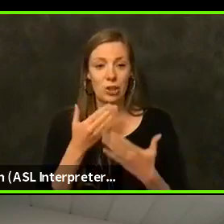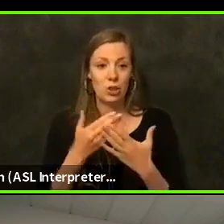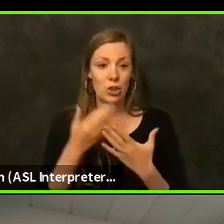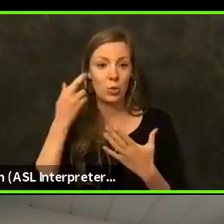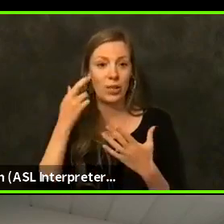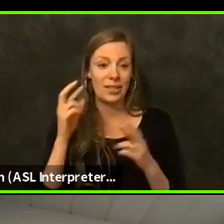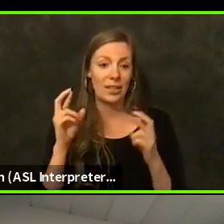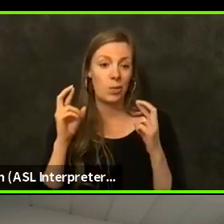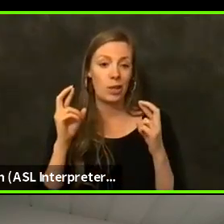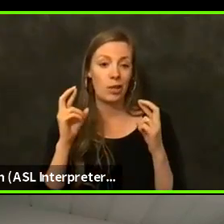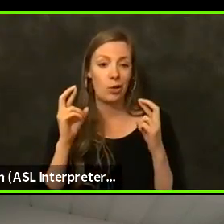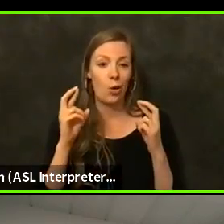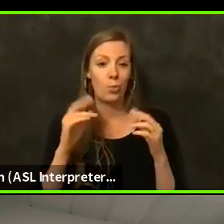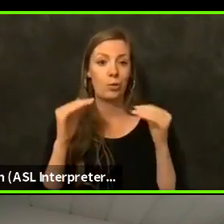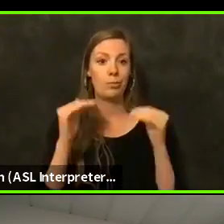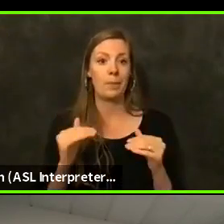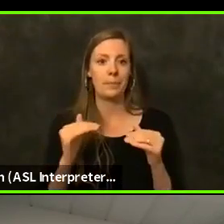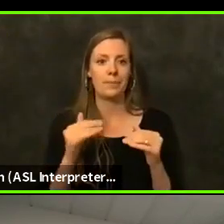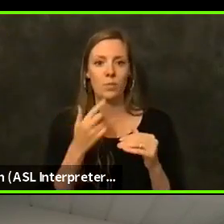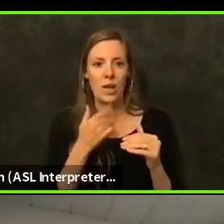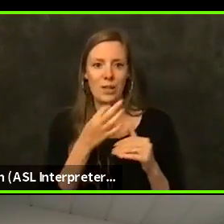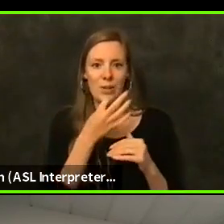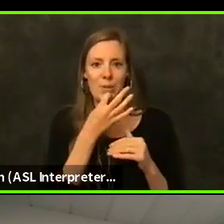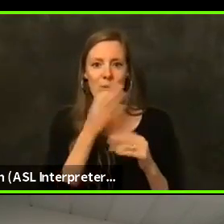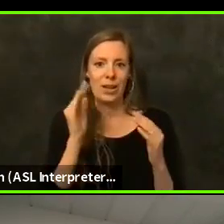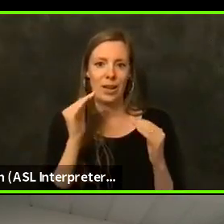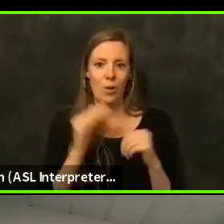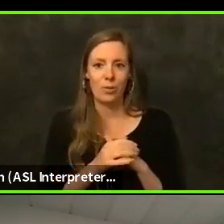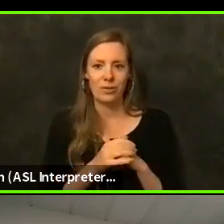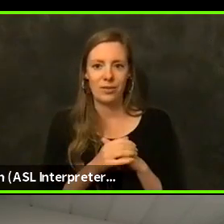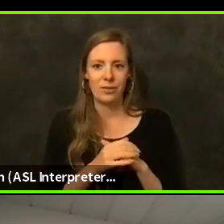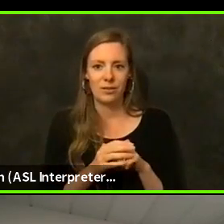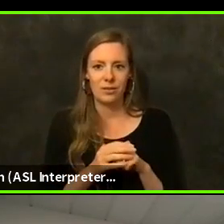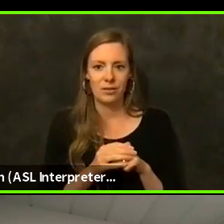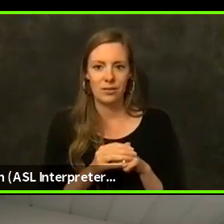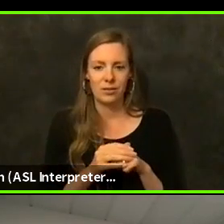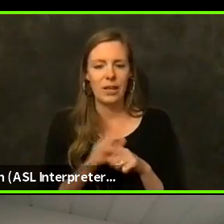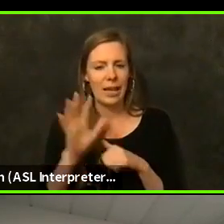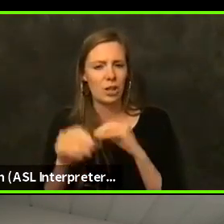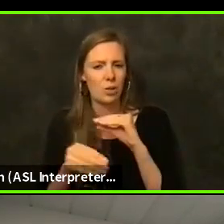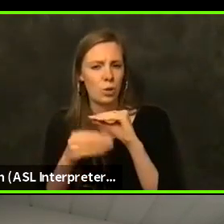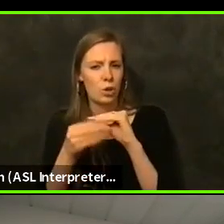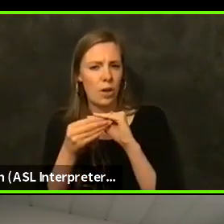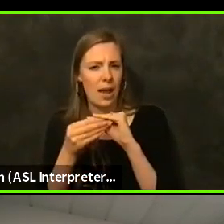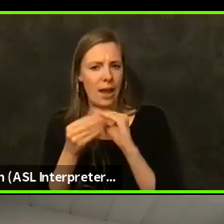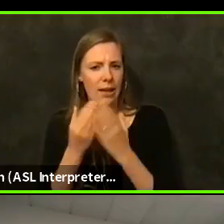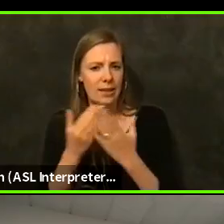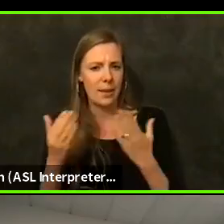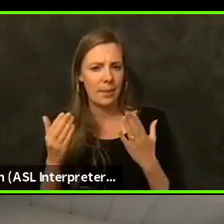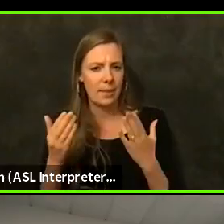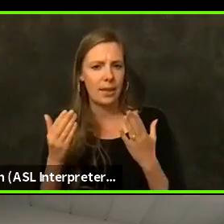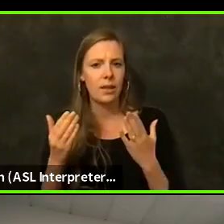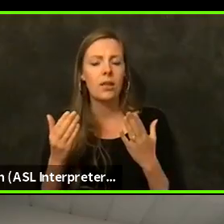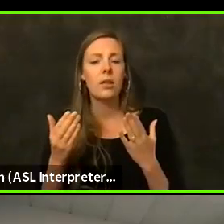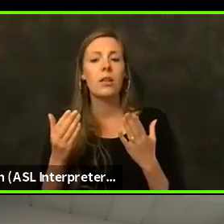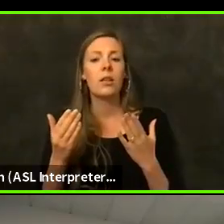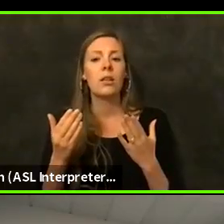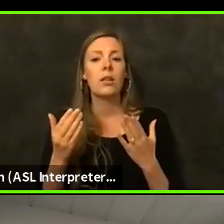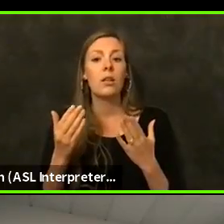get into the red tier soon so I can go to our Paul. Just one quick thing. Once that once that happens and